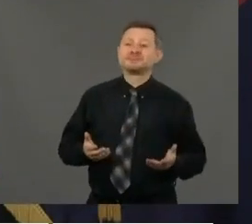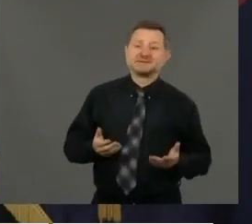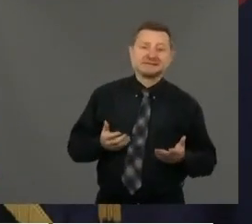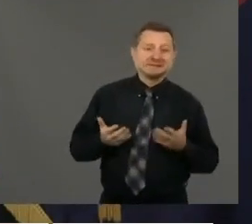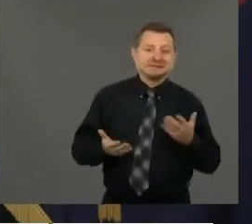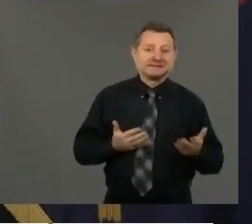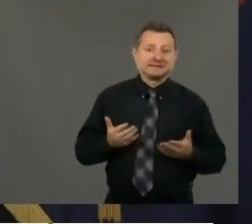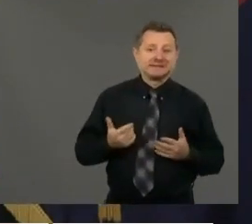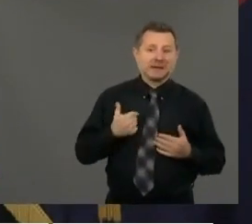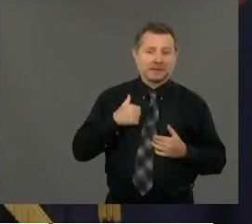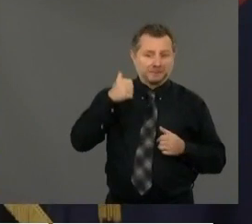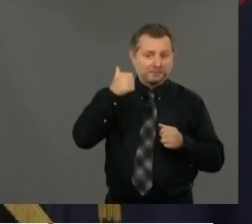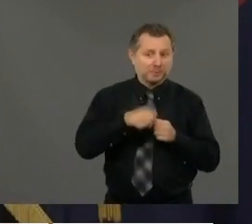THEY COME THROUGH REX AIRPORT,